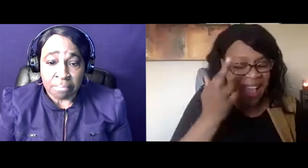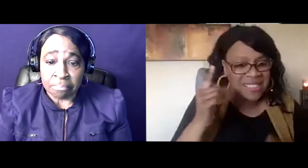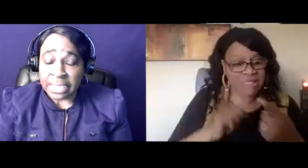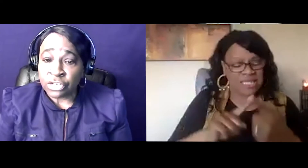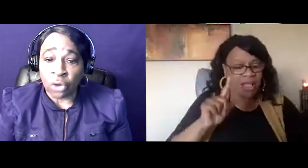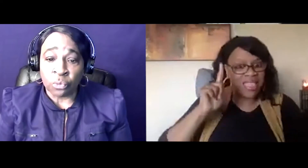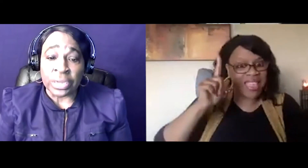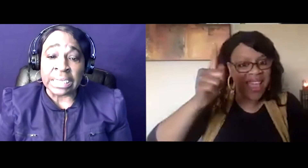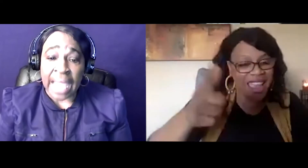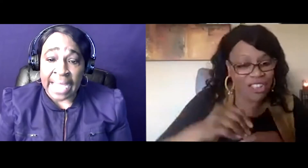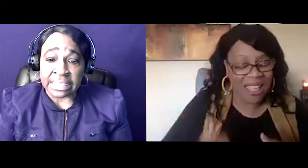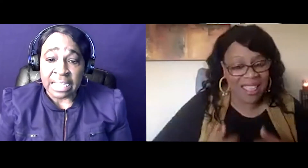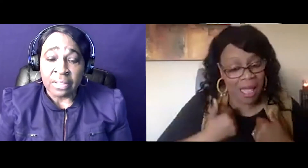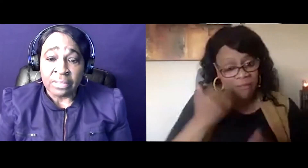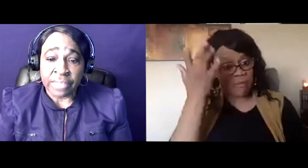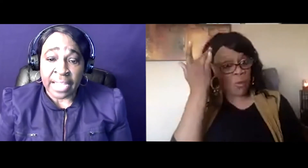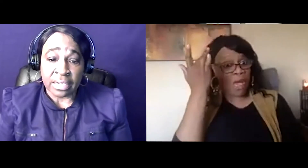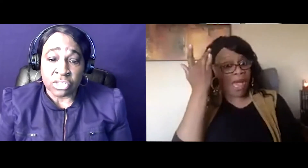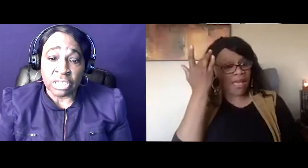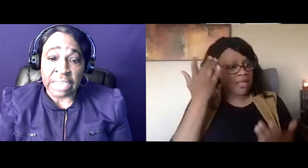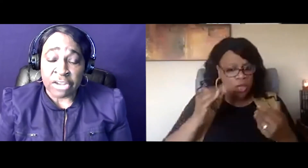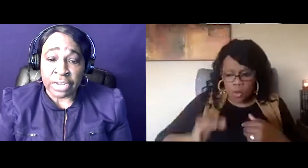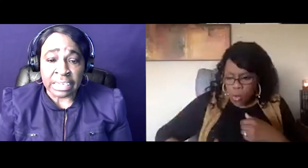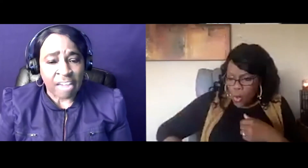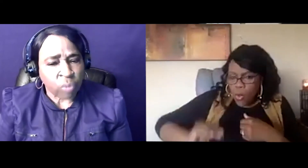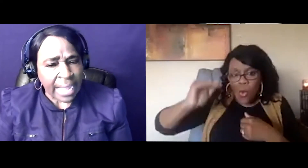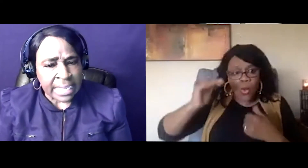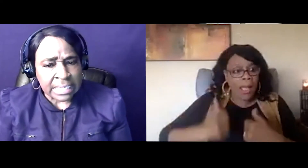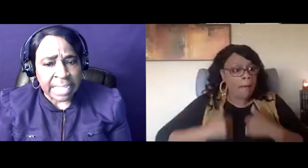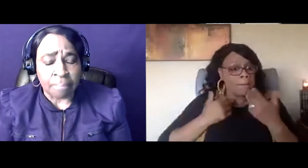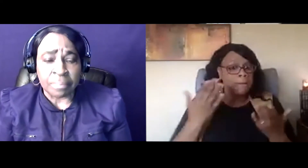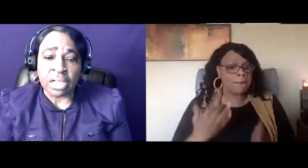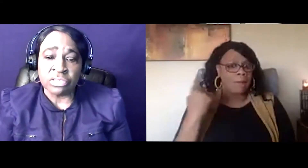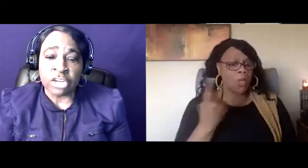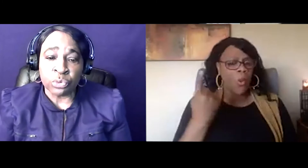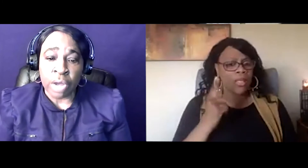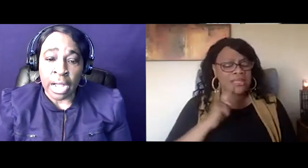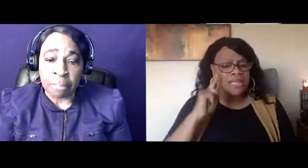Many don't realize that until later in life. Why is that? Because they grew up--